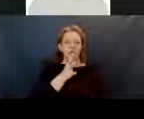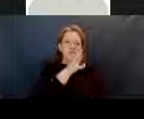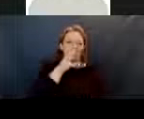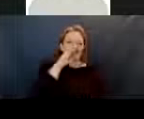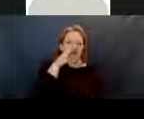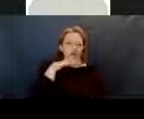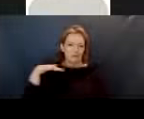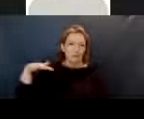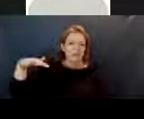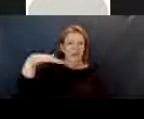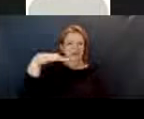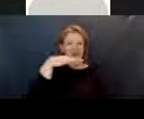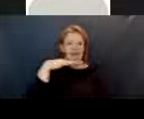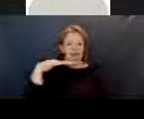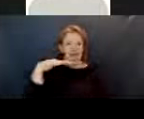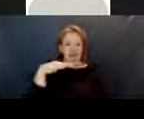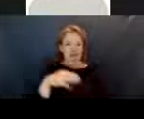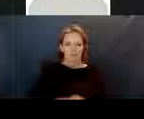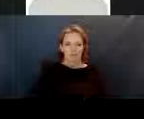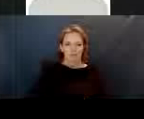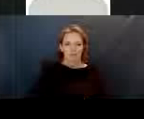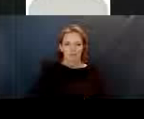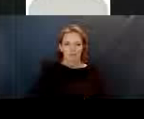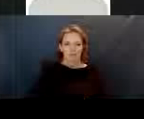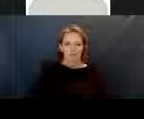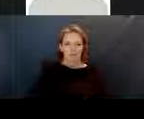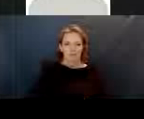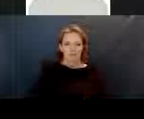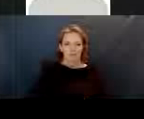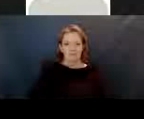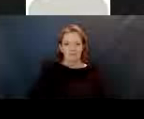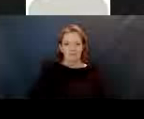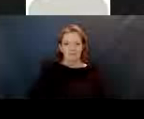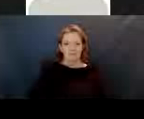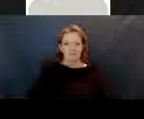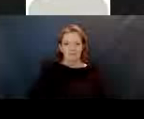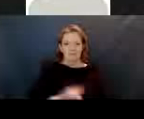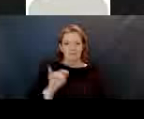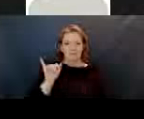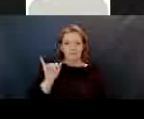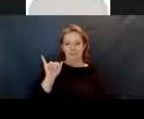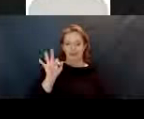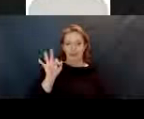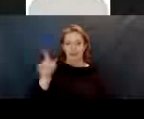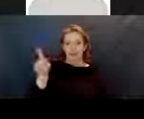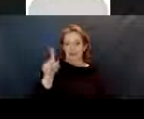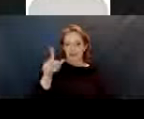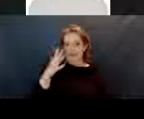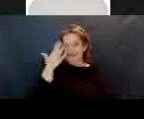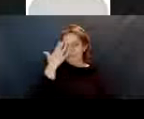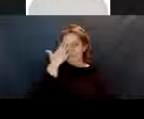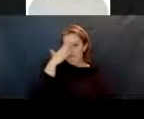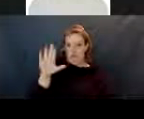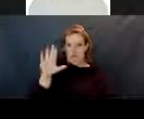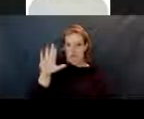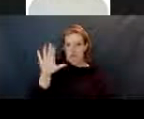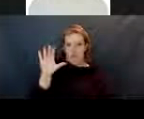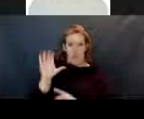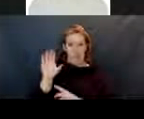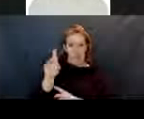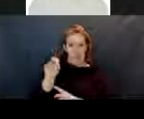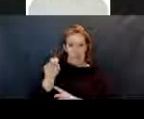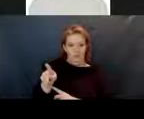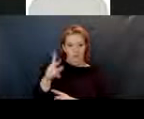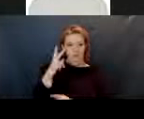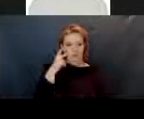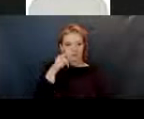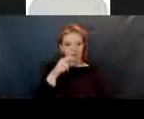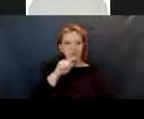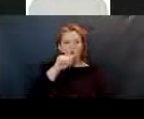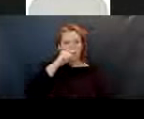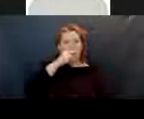with crops at all, the strangeness of seeing these corn stalks in the middle of what I